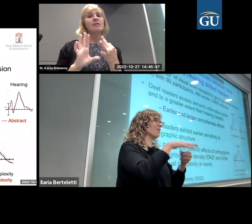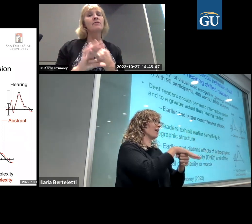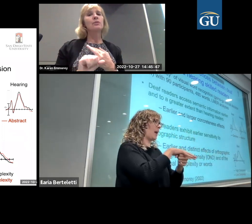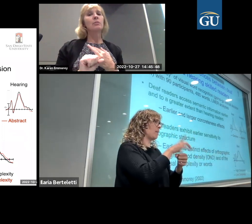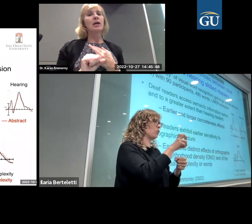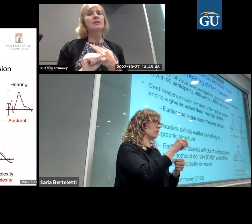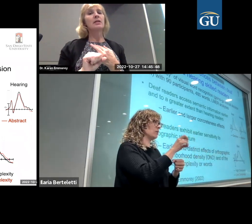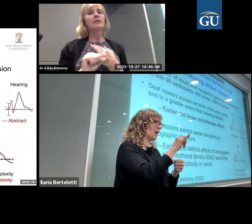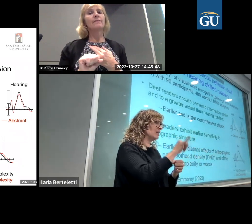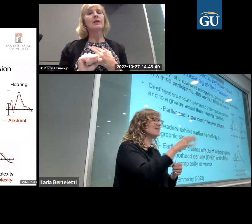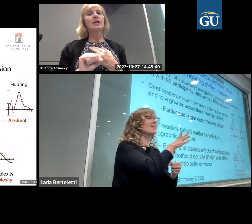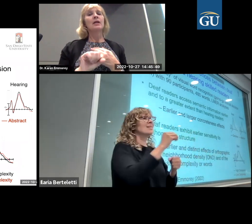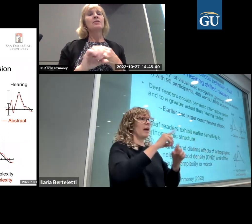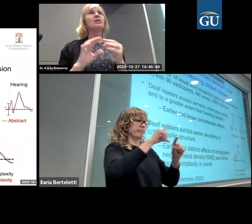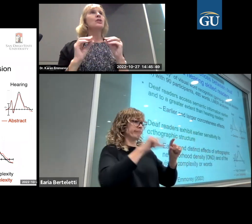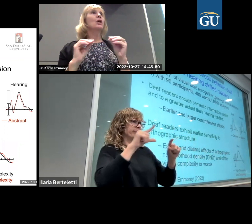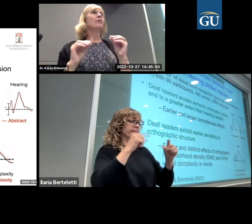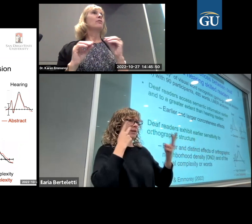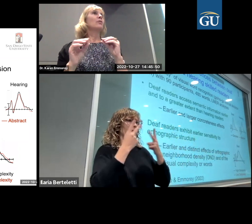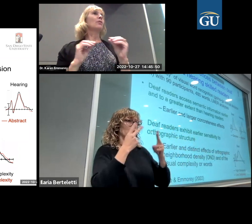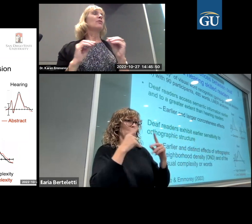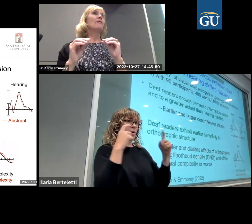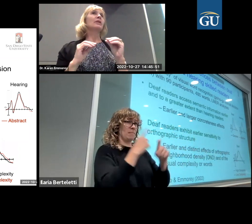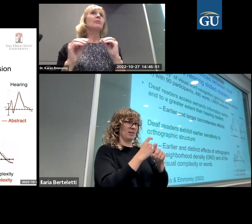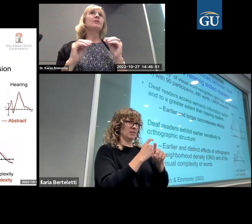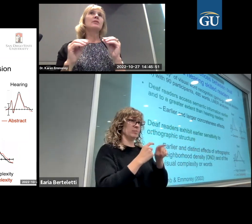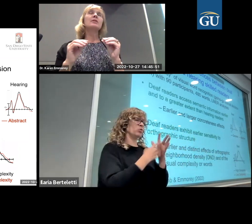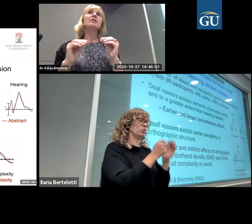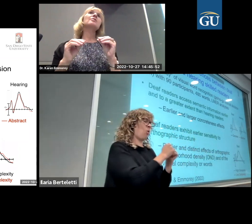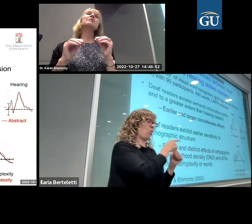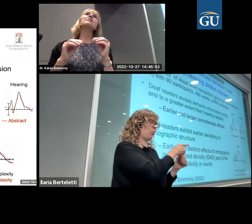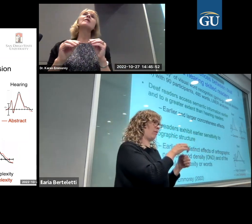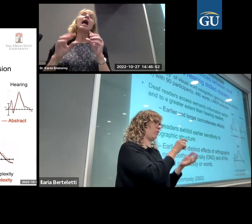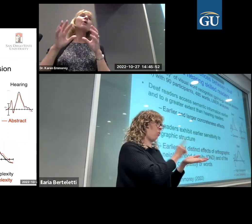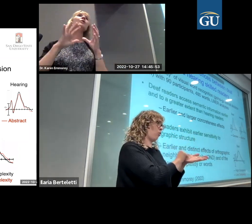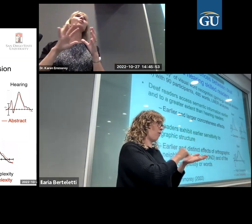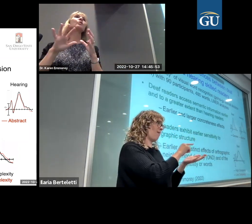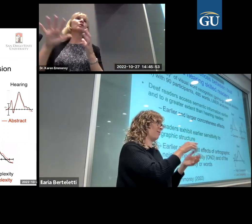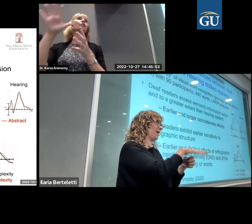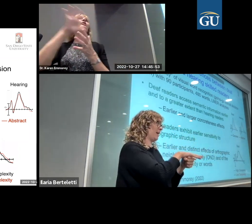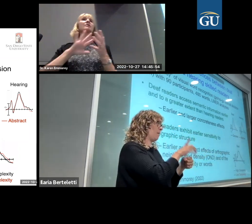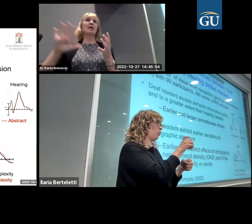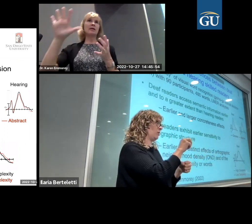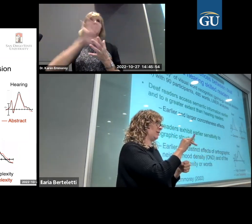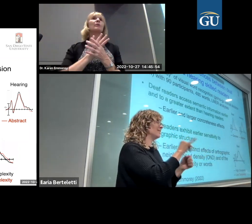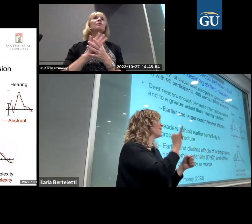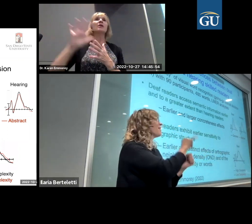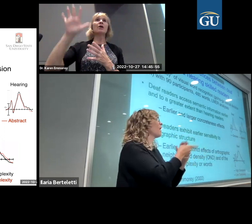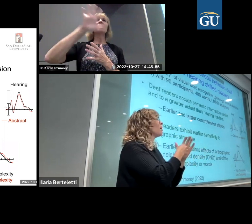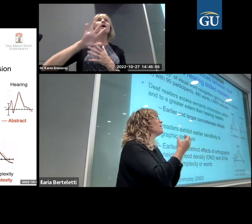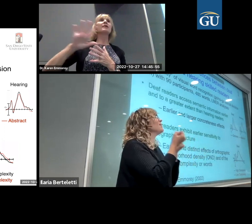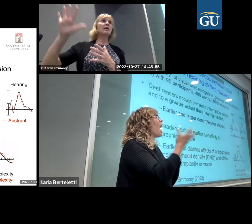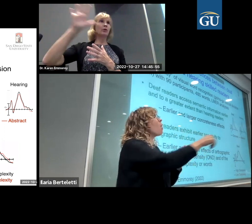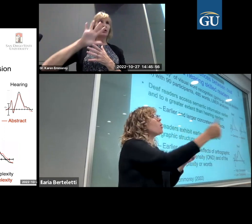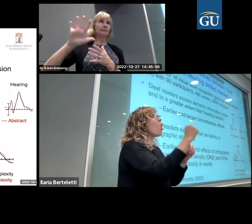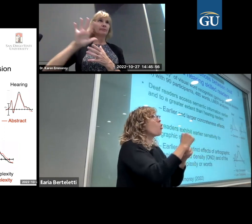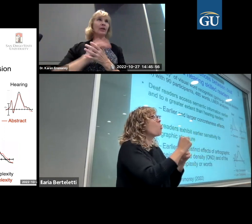and you tend to have larger um more negativity, More things are active for words that come from a high density neighborhood than a low density, that